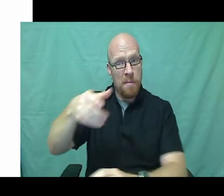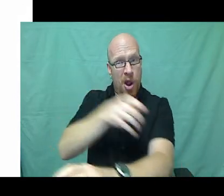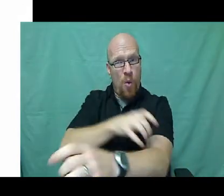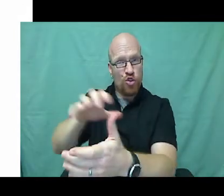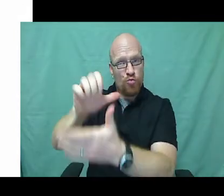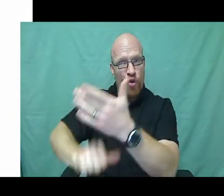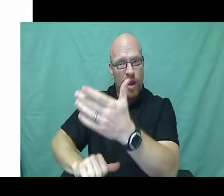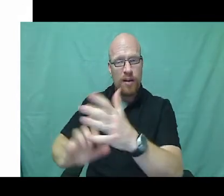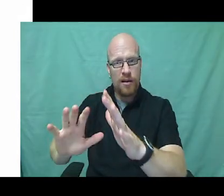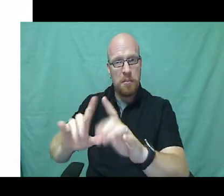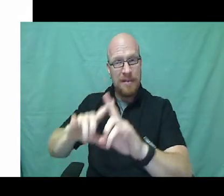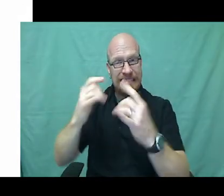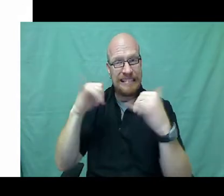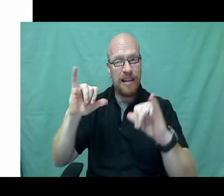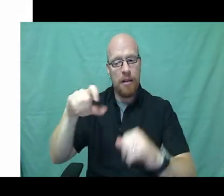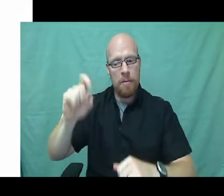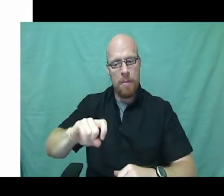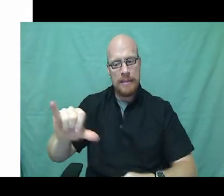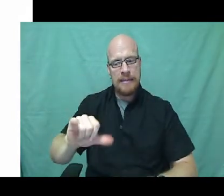Right now, we're going to leave them here.